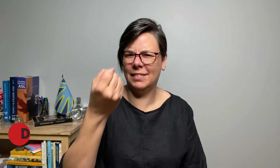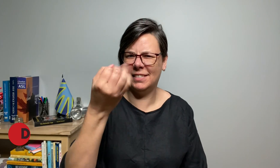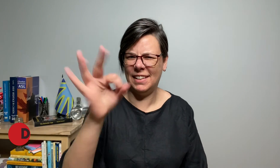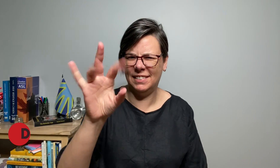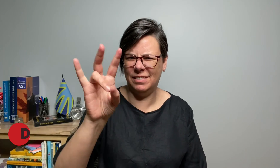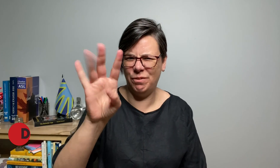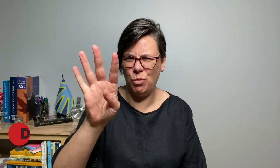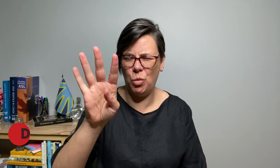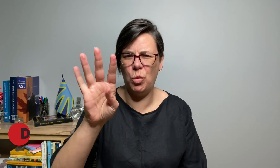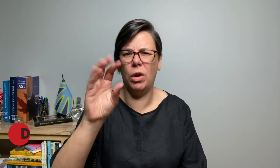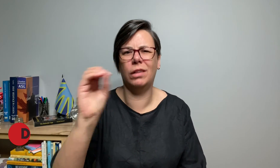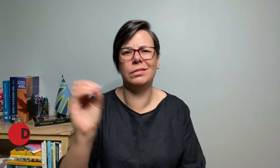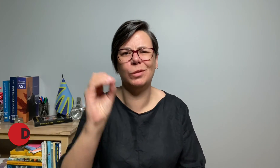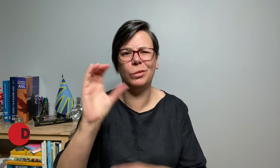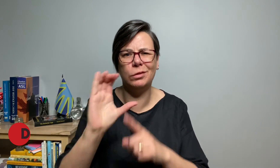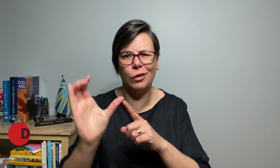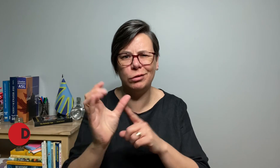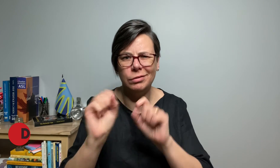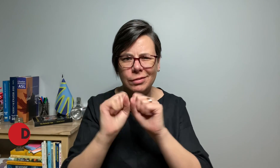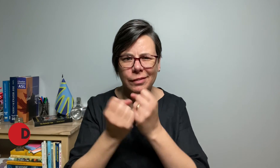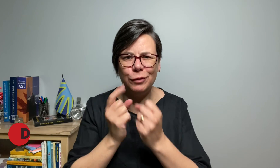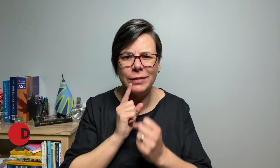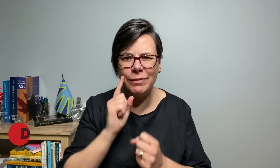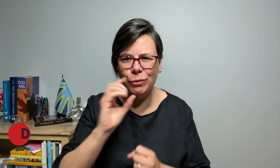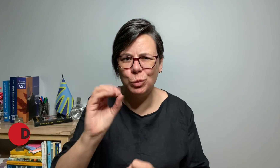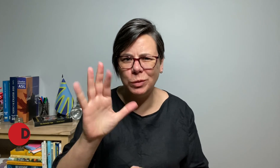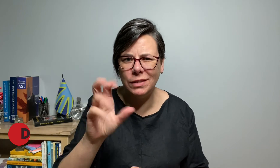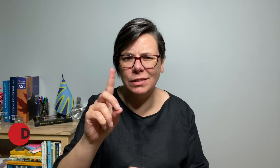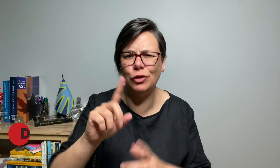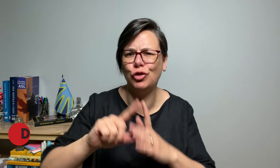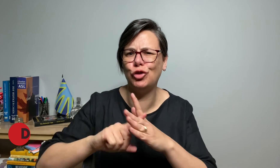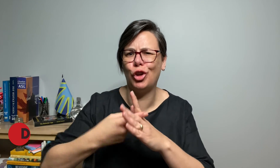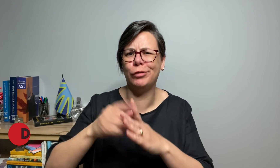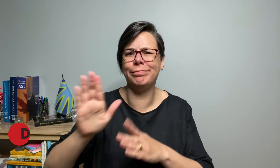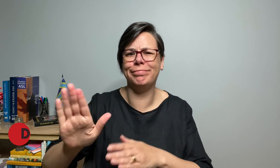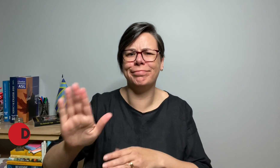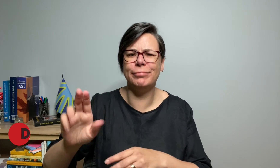In 1974, the Ontario Cultural Society of the Deaf (OCSD) started